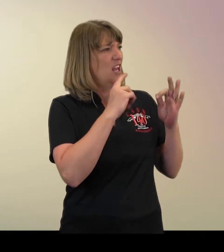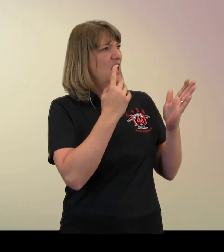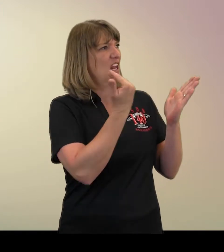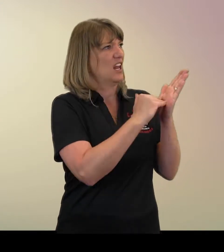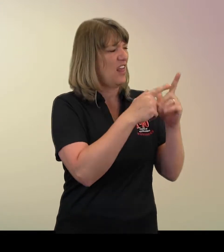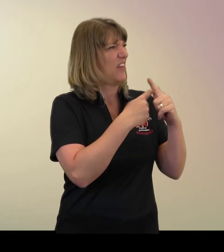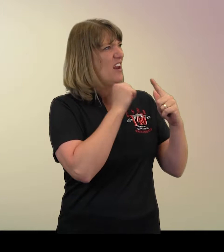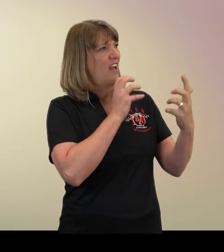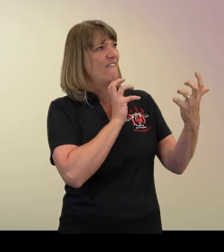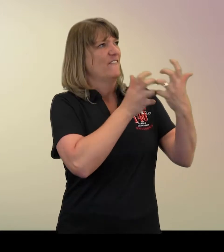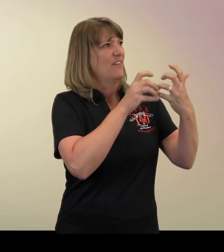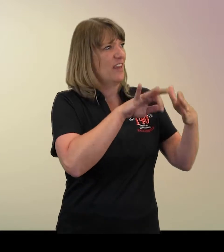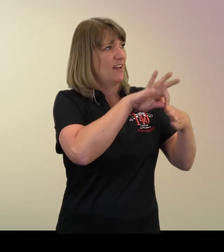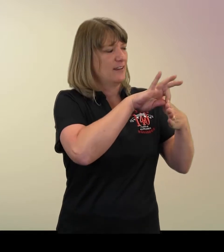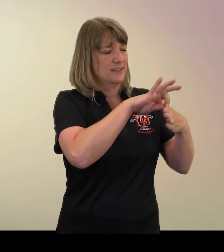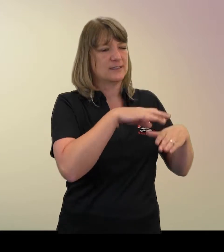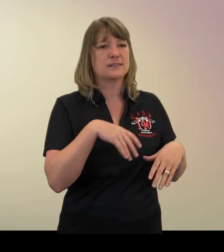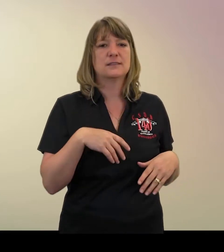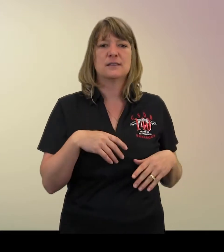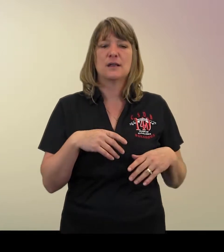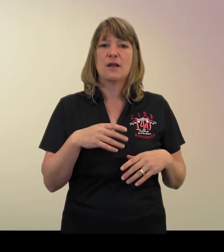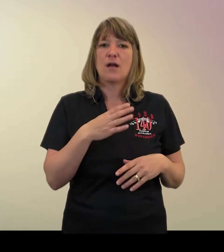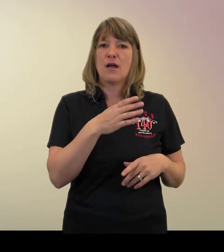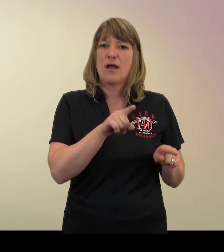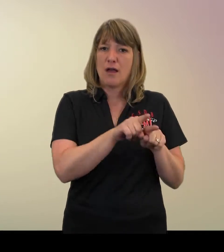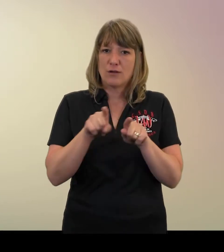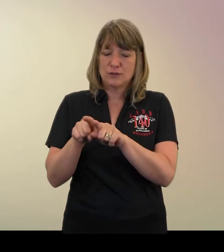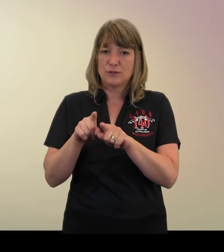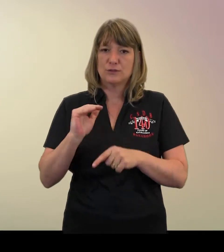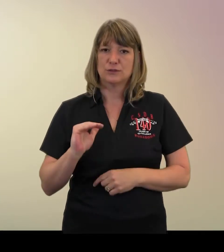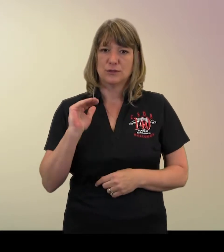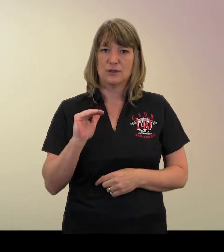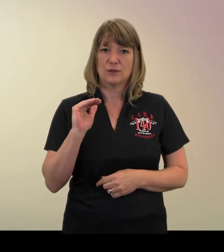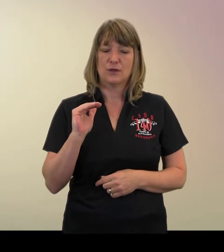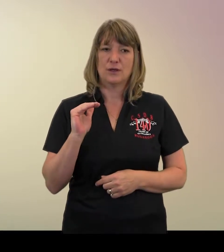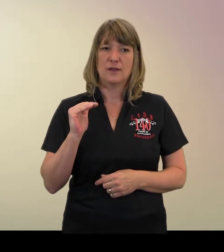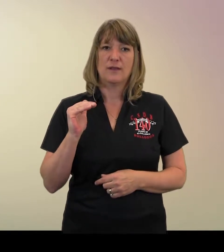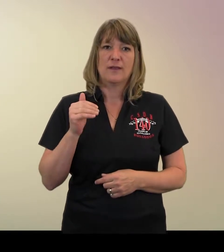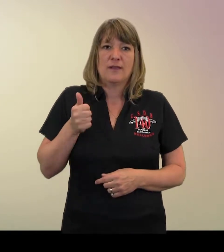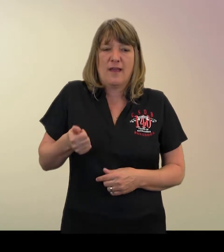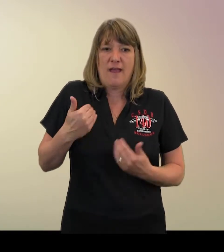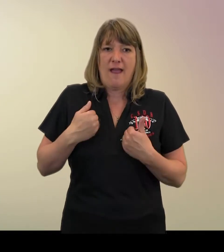the context. It can also be children, who have